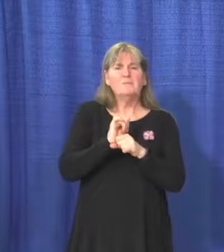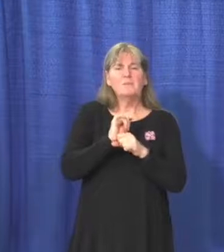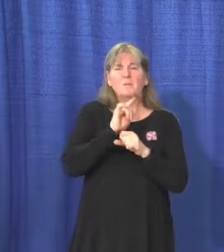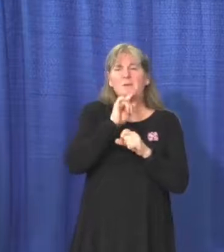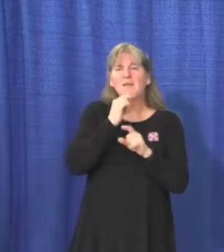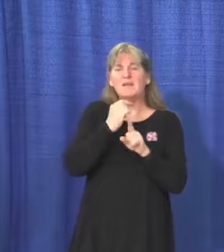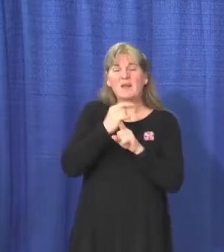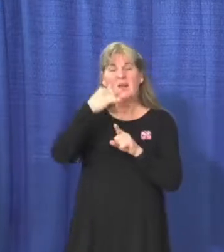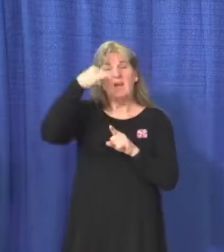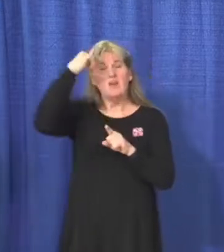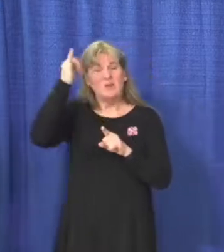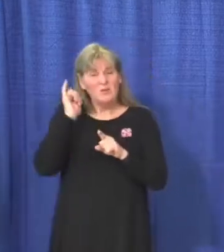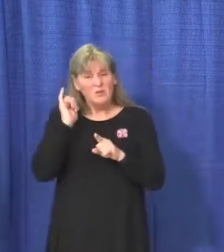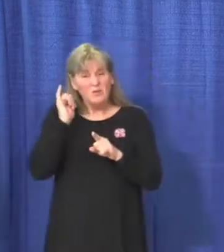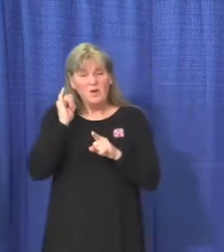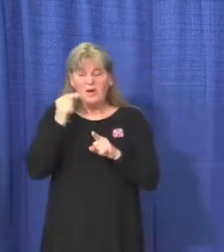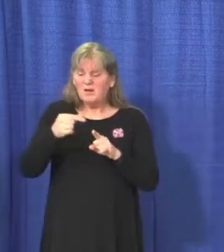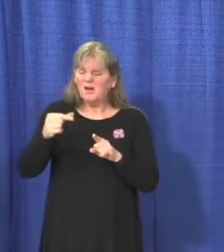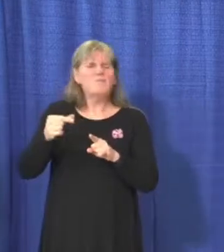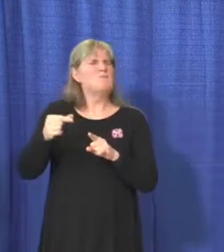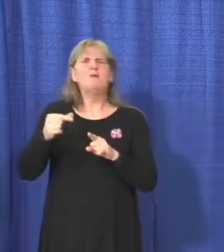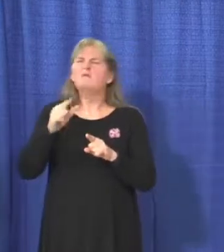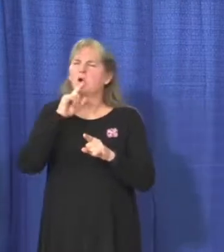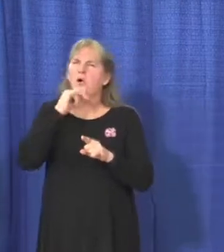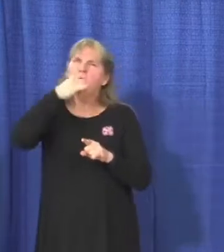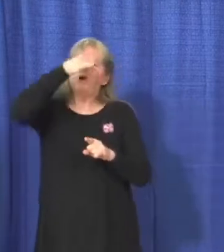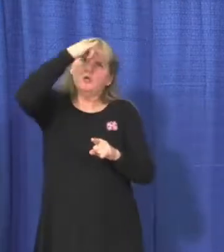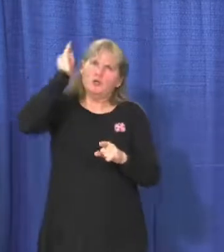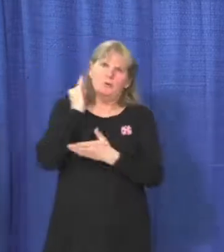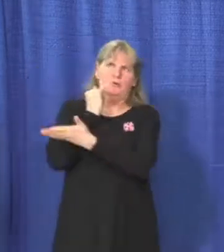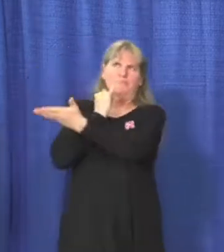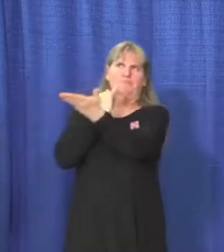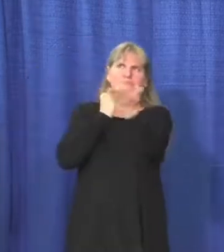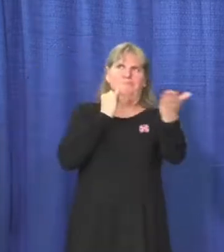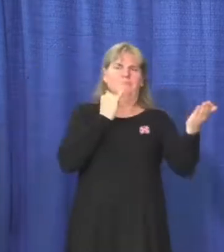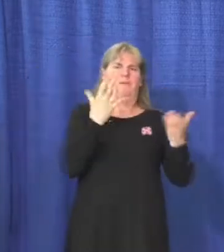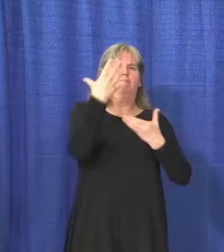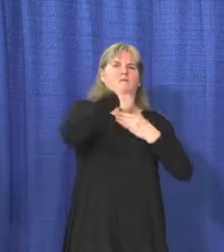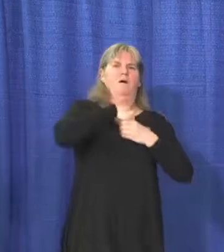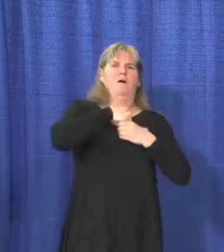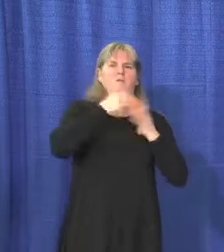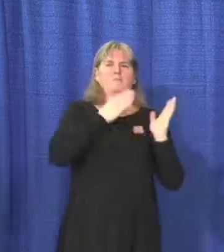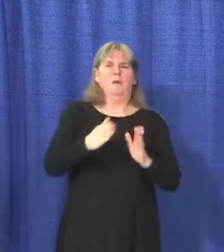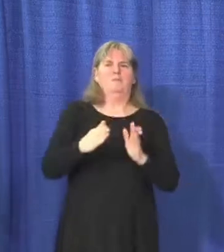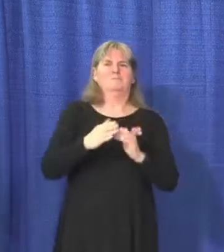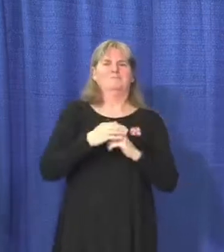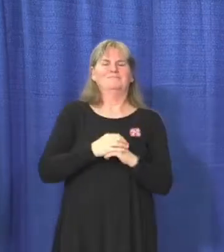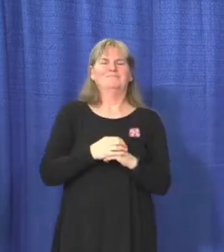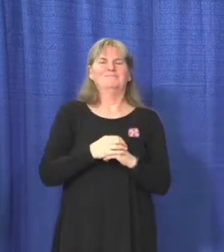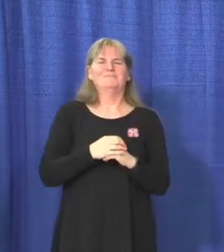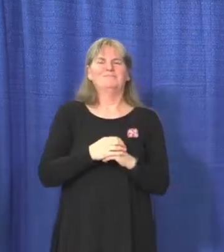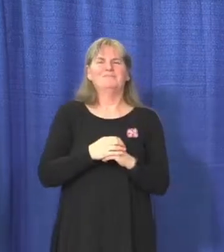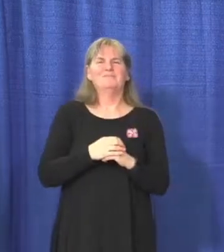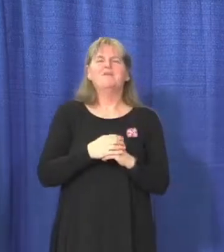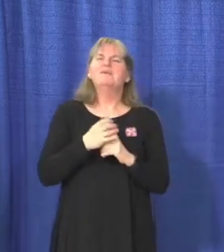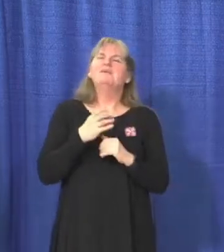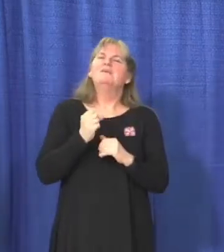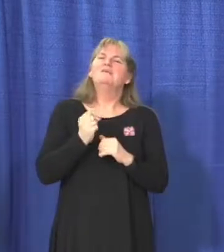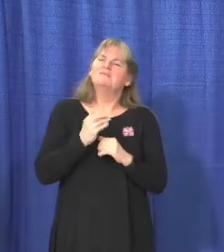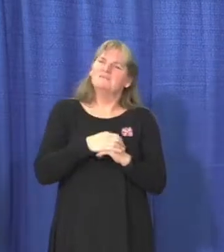plan. Fully. I just wanted to say those couple of things. We are capturing what we've done